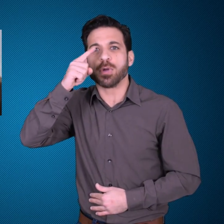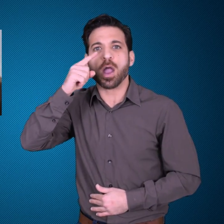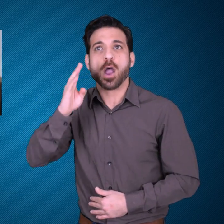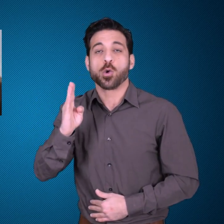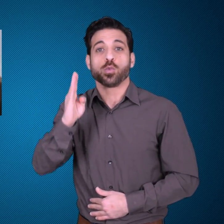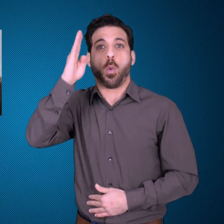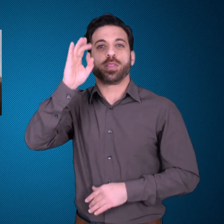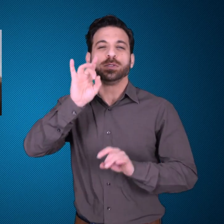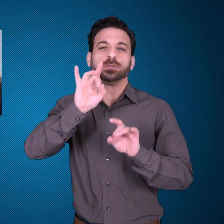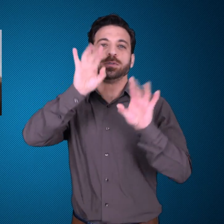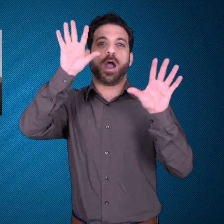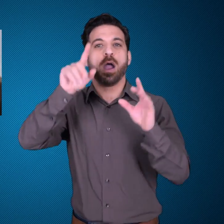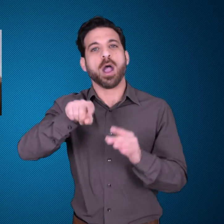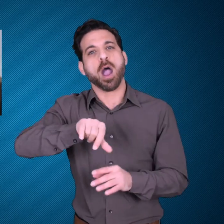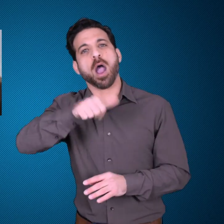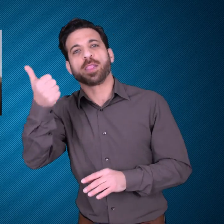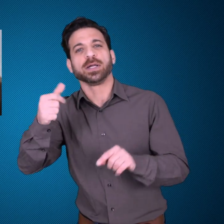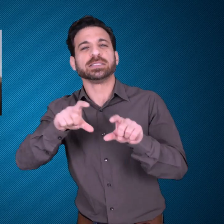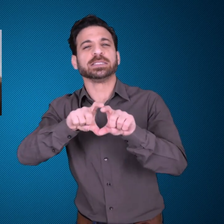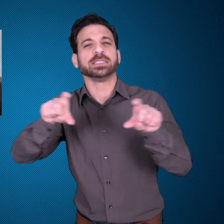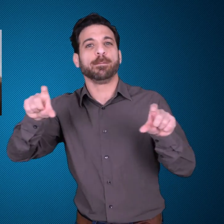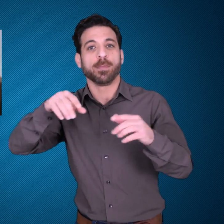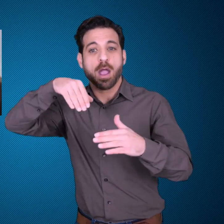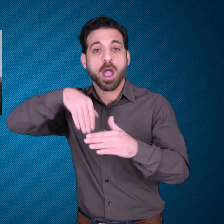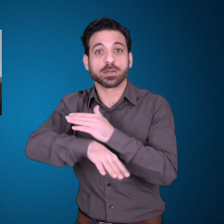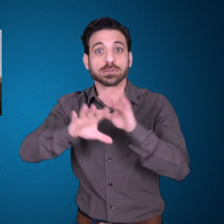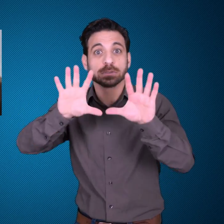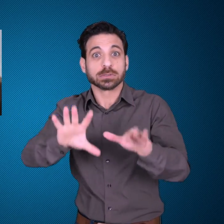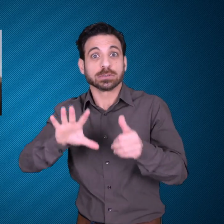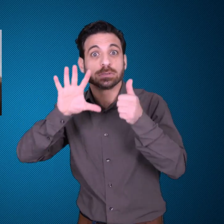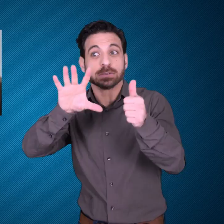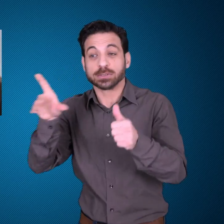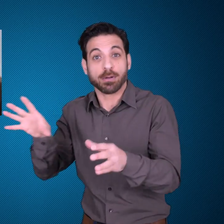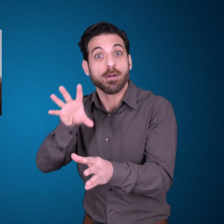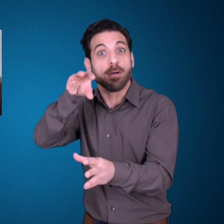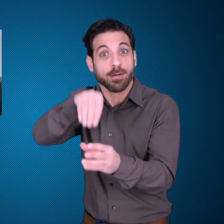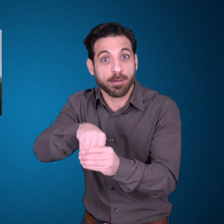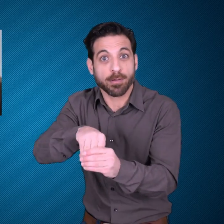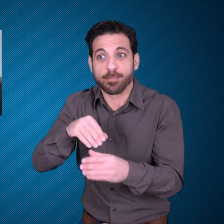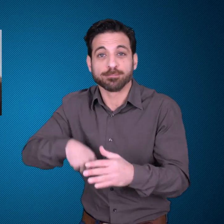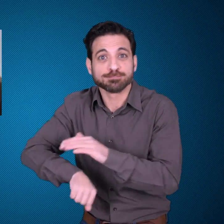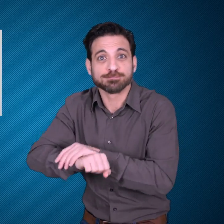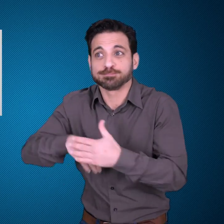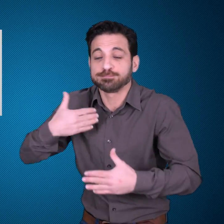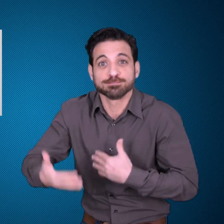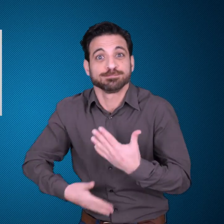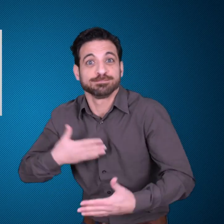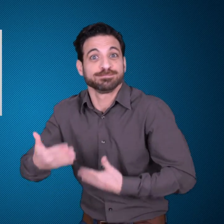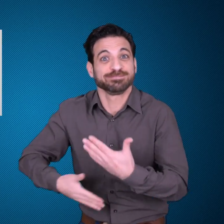in Melbourne, 15-year tenure as national